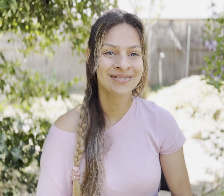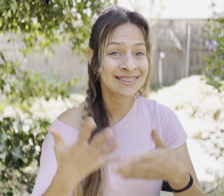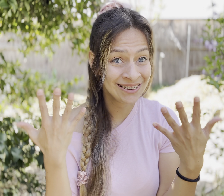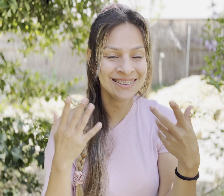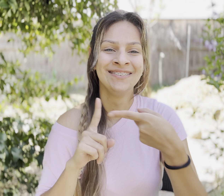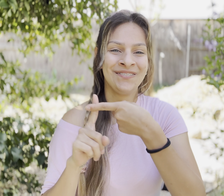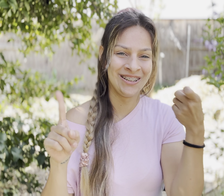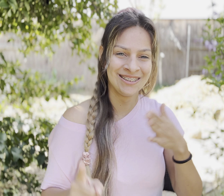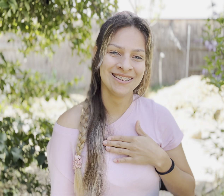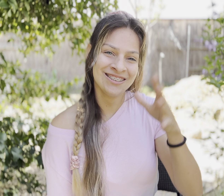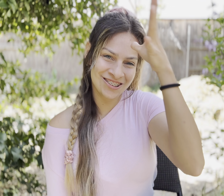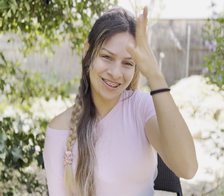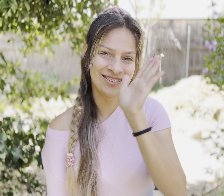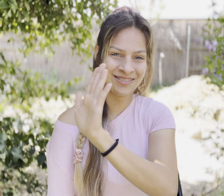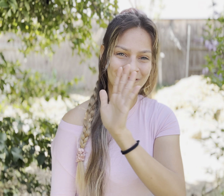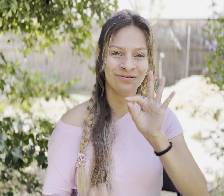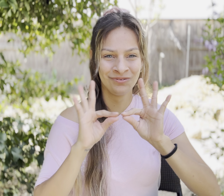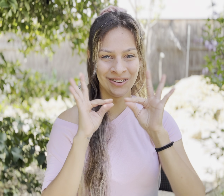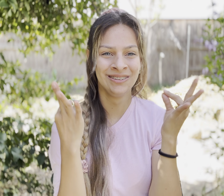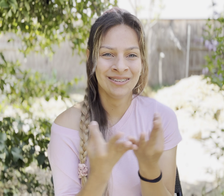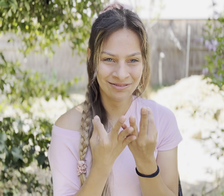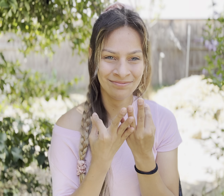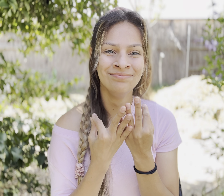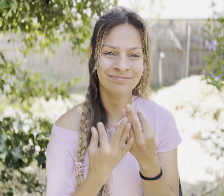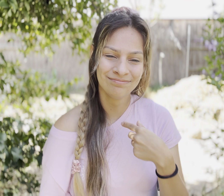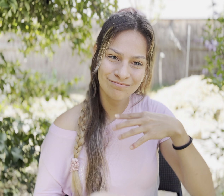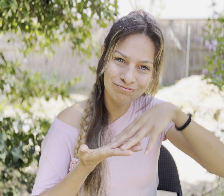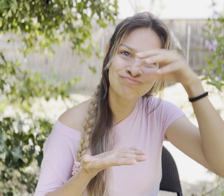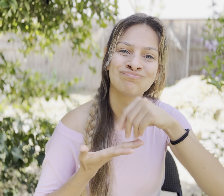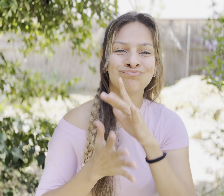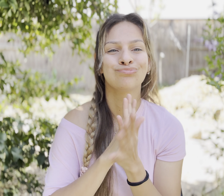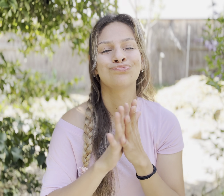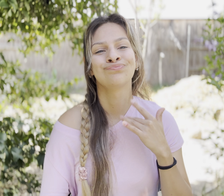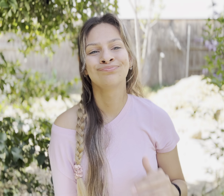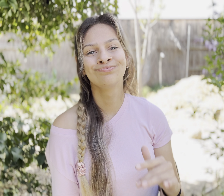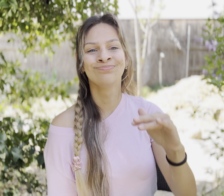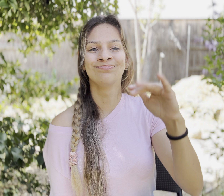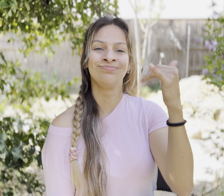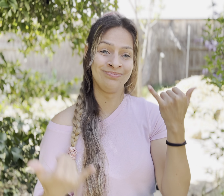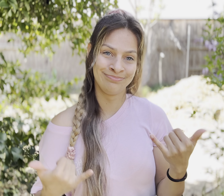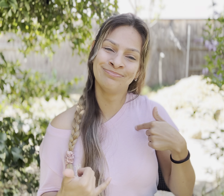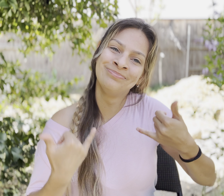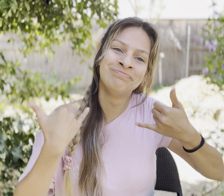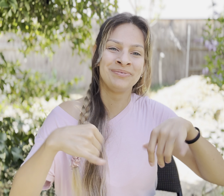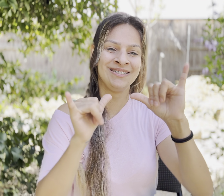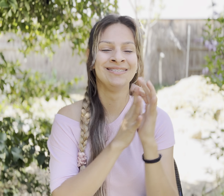Well, it's from my father's side family. I've been learning from them, I'm growing and now i still